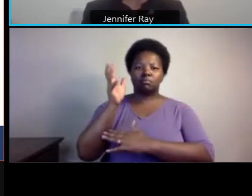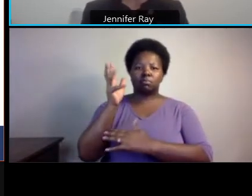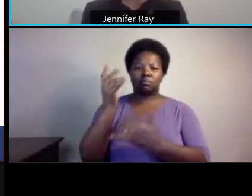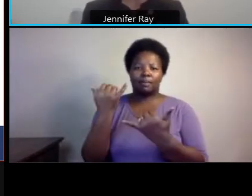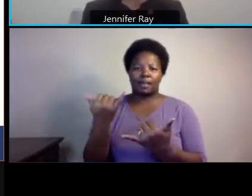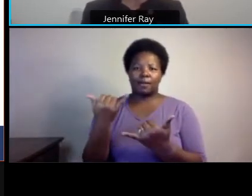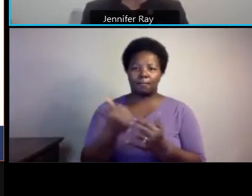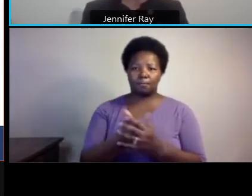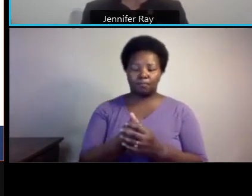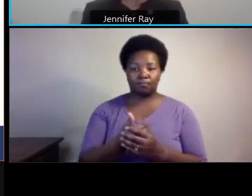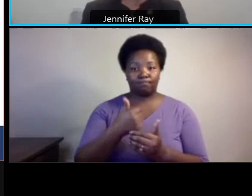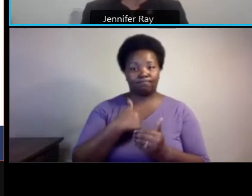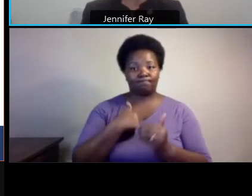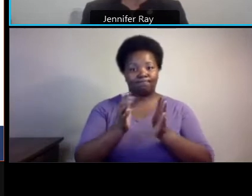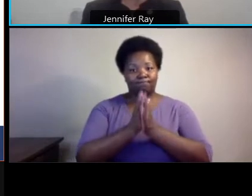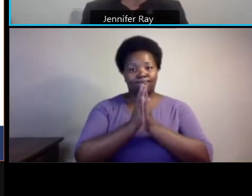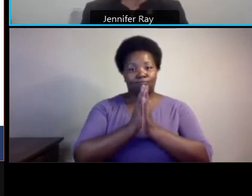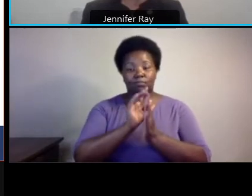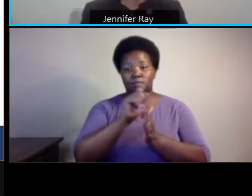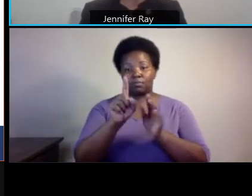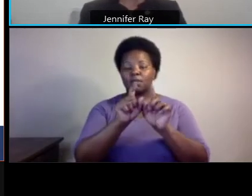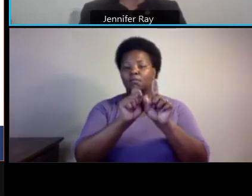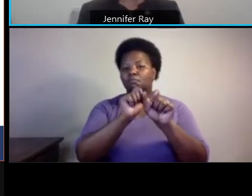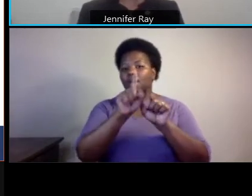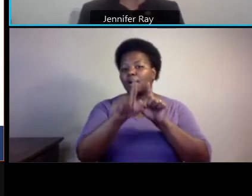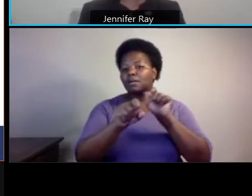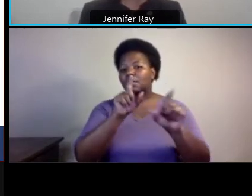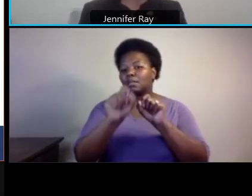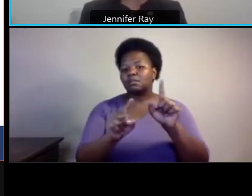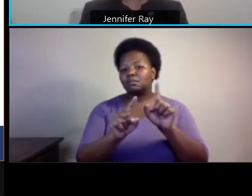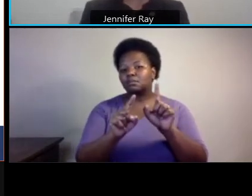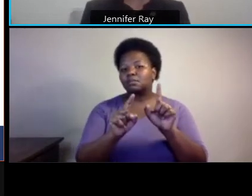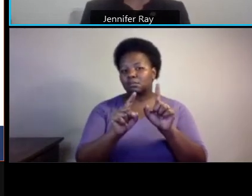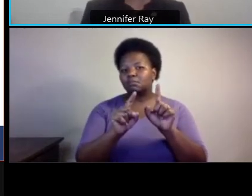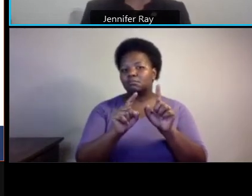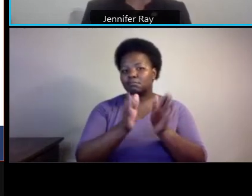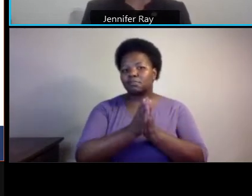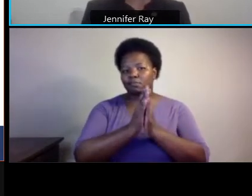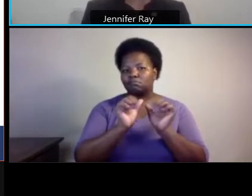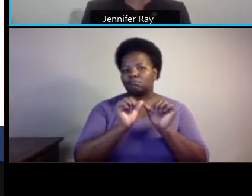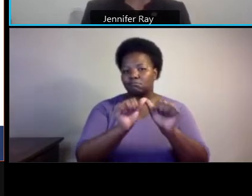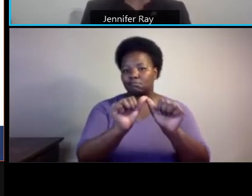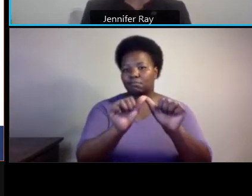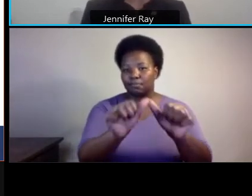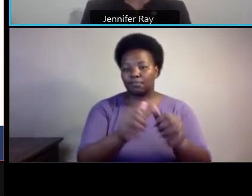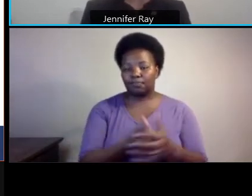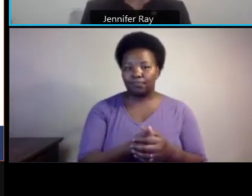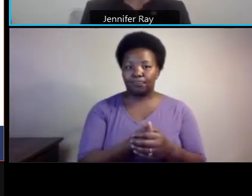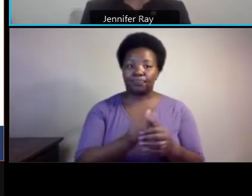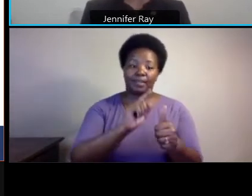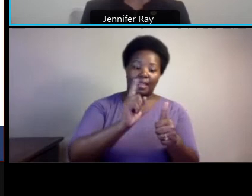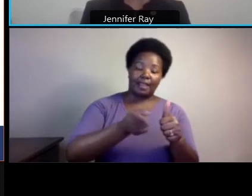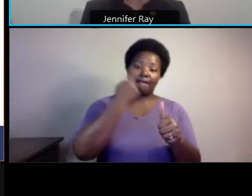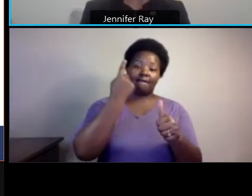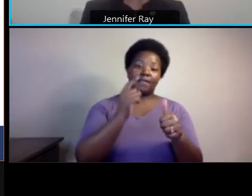everybody to continue asking questions throughout so our first comment question that came in